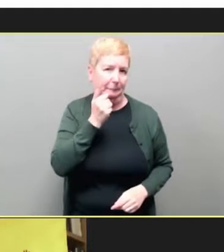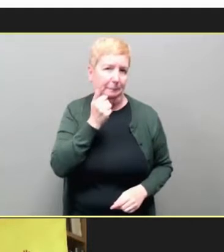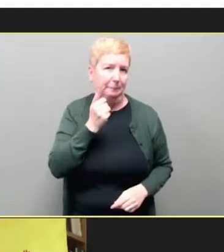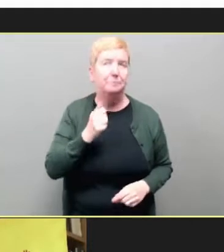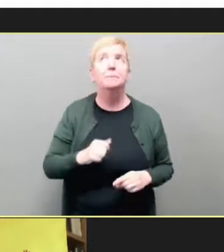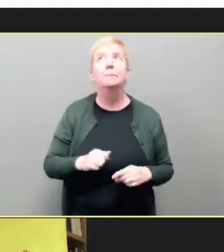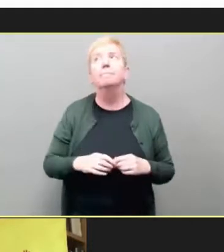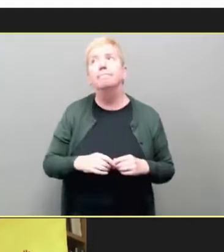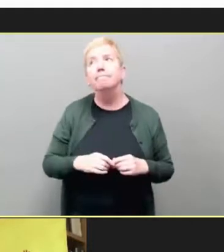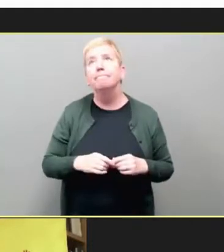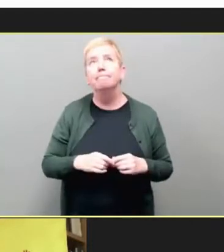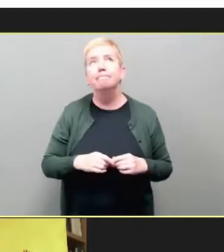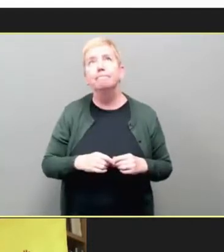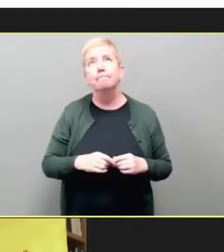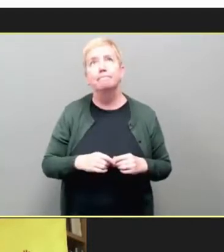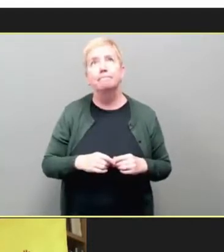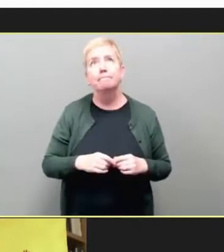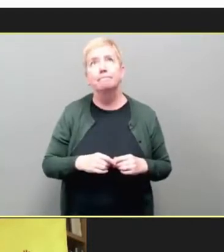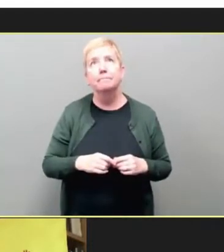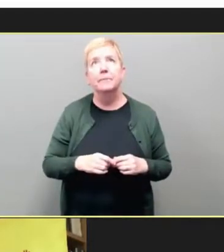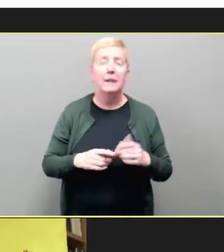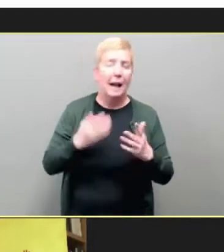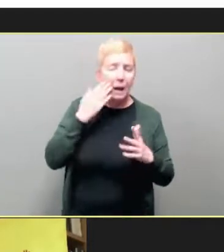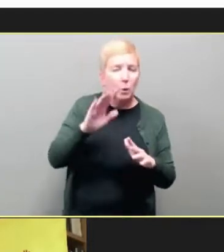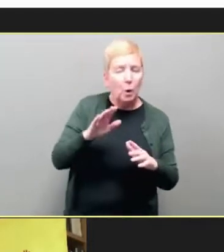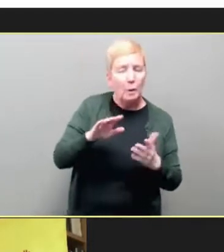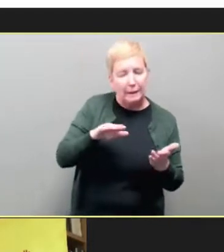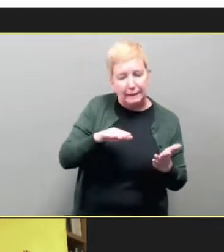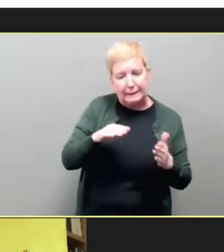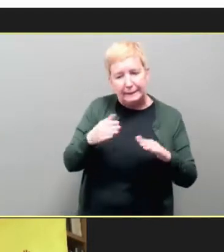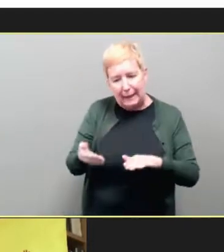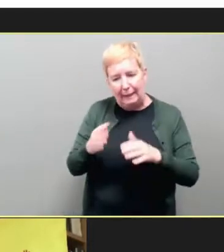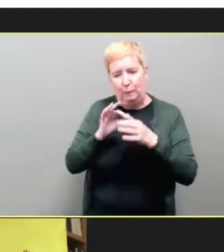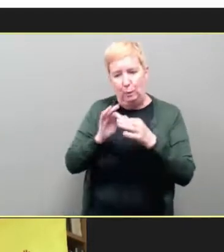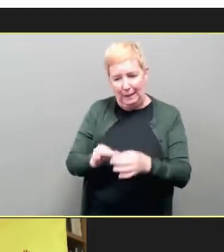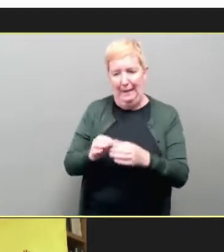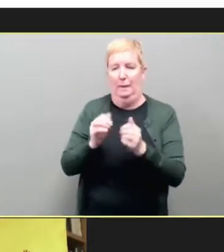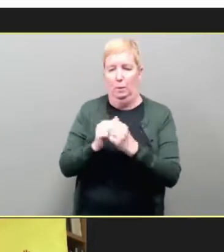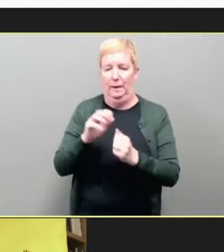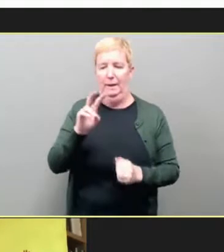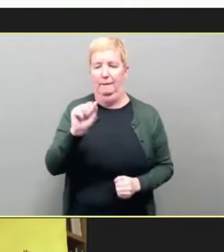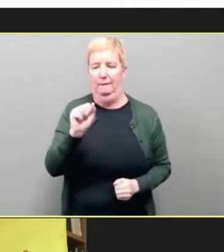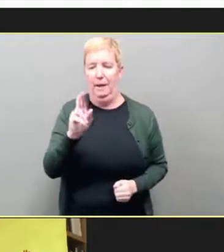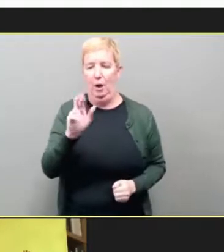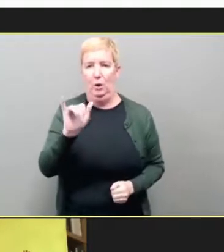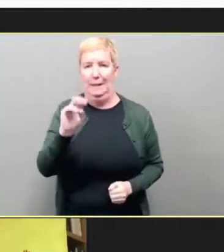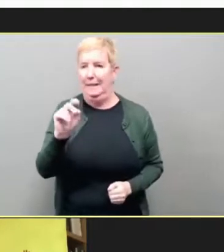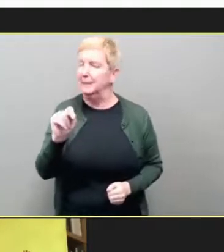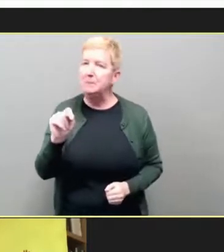she, I don't know of a death related to a variant. So there have been some